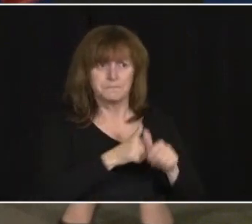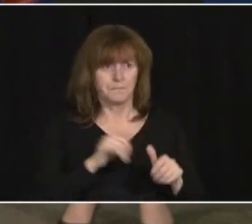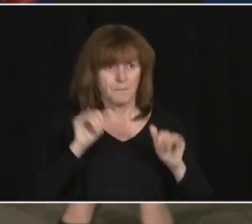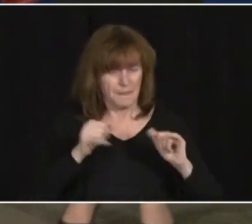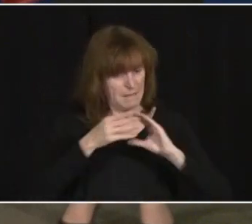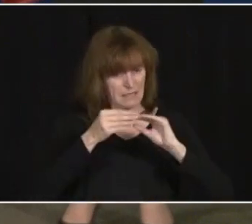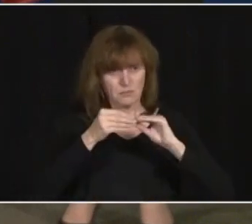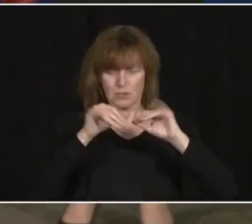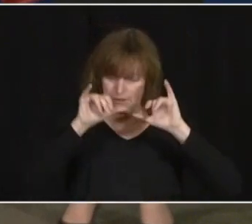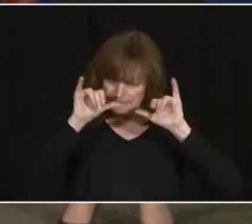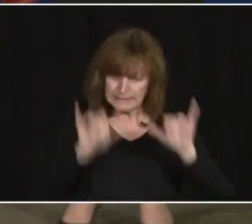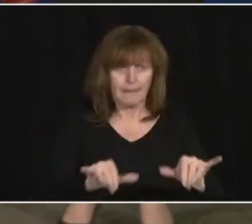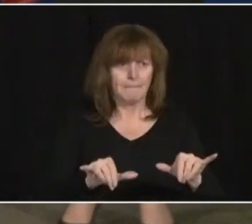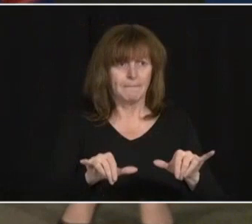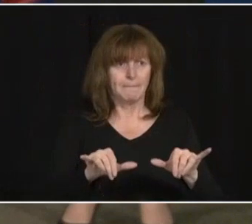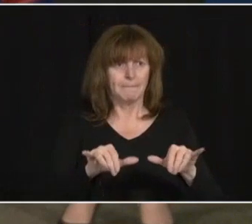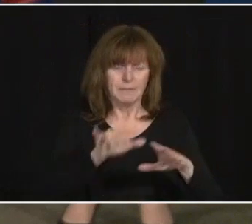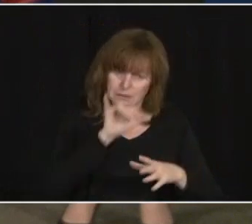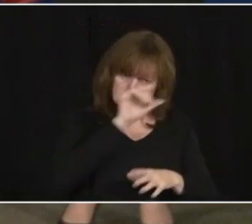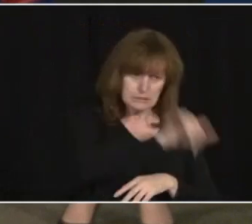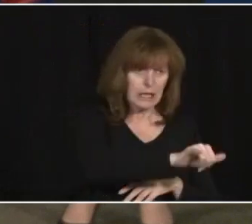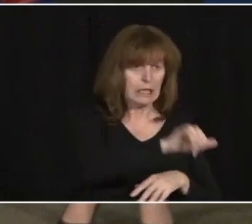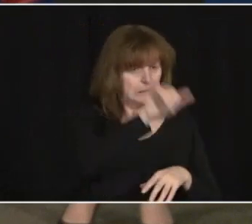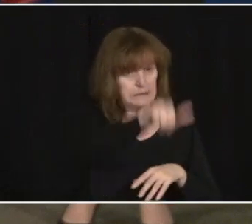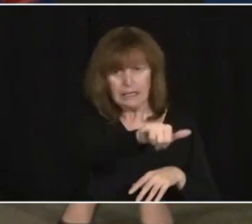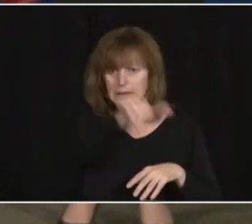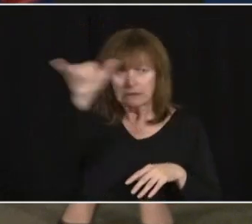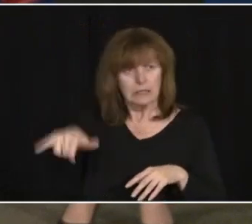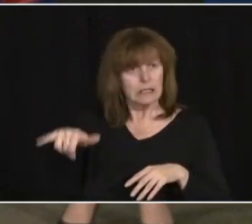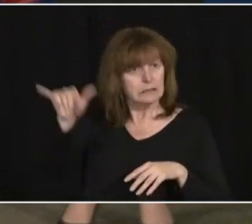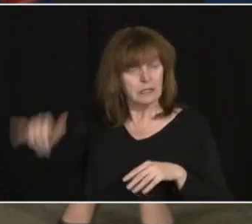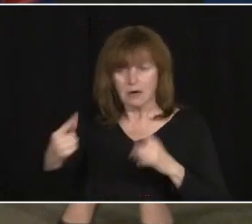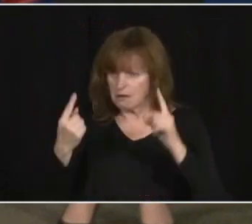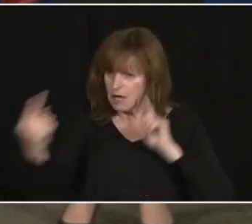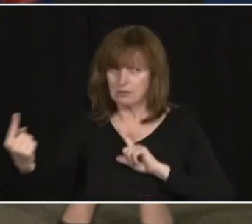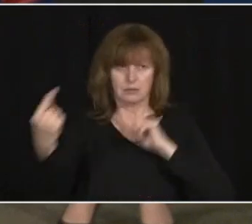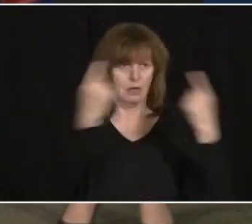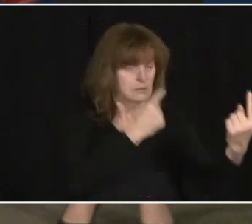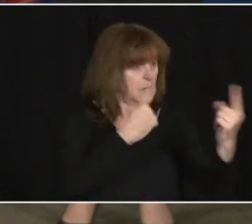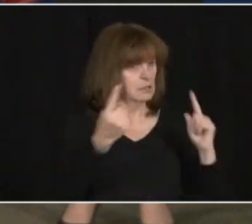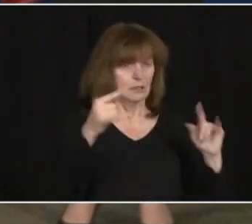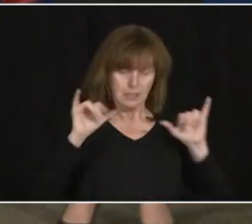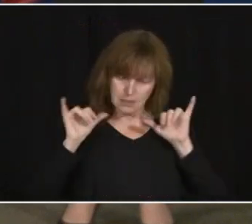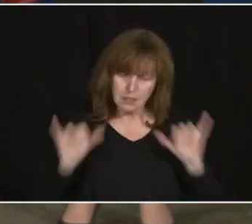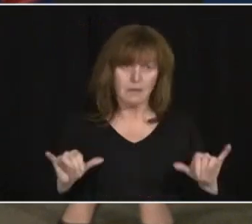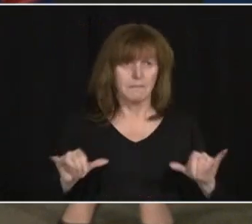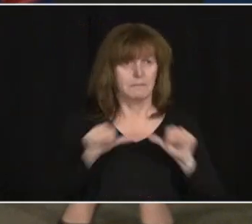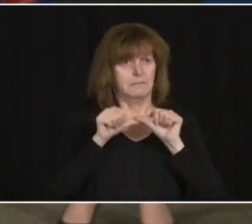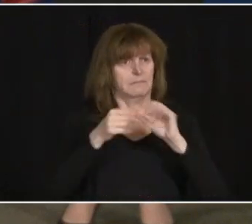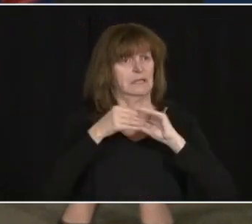And social distancing. Because of the great work that people have done.